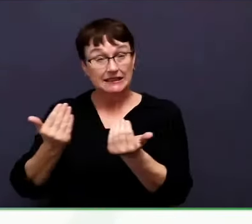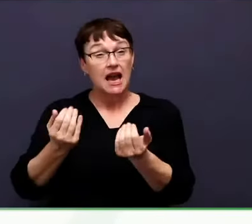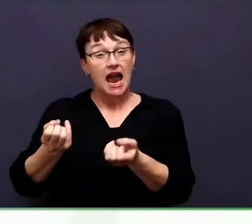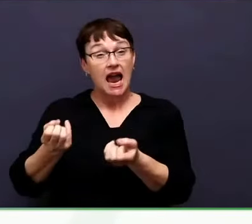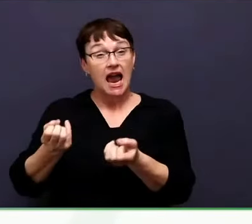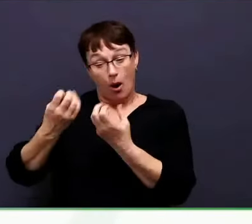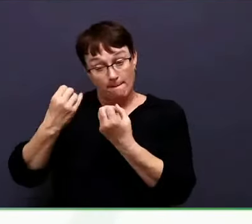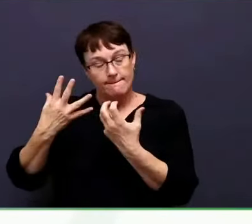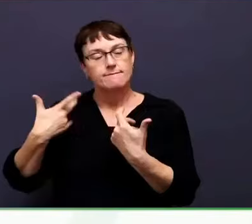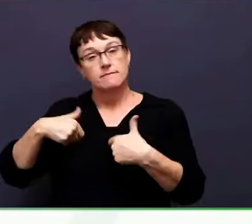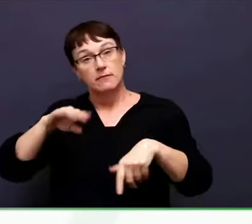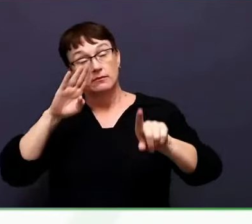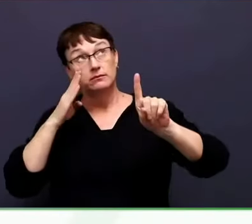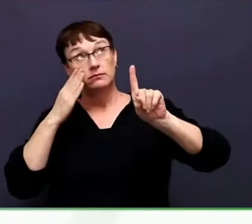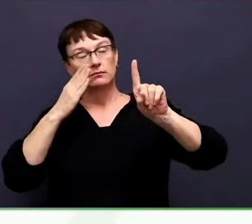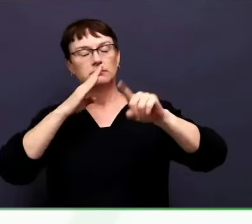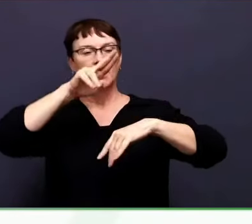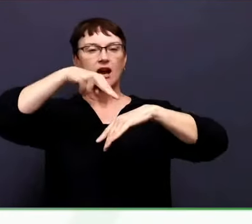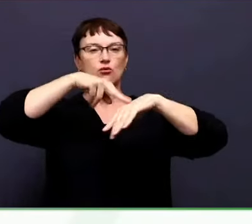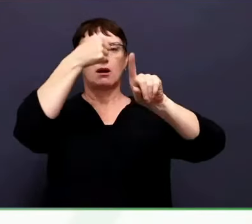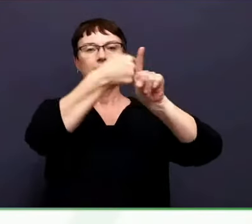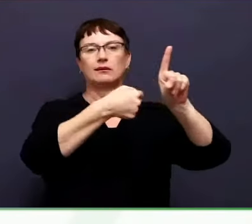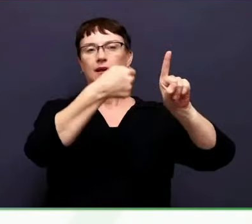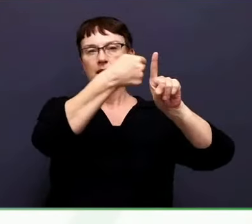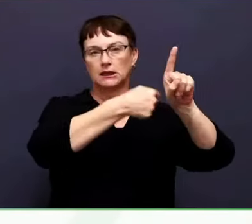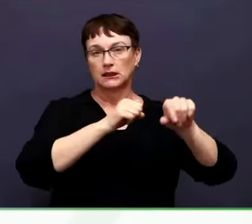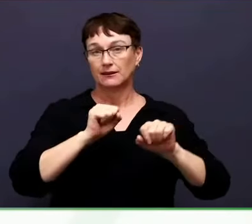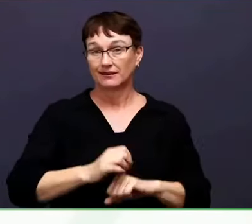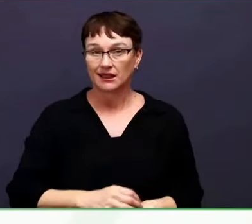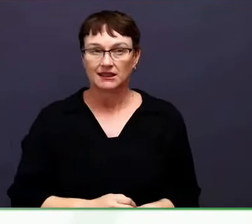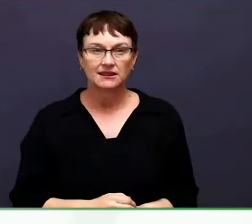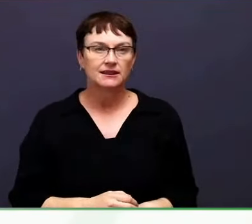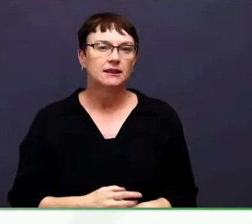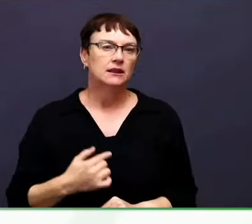intellectual disability, in policy-making forums.